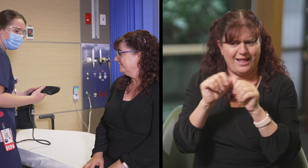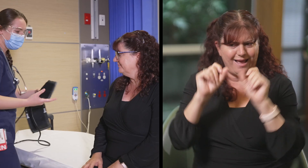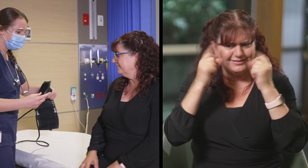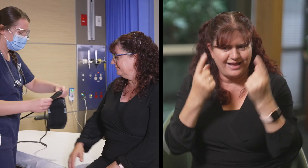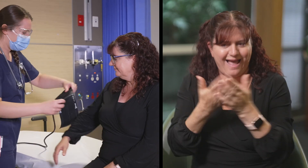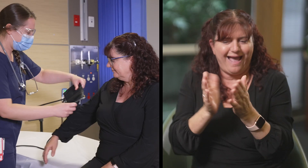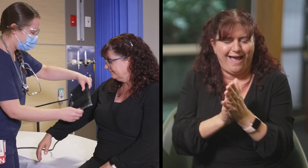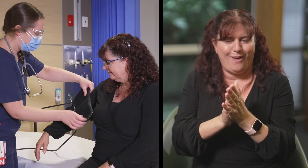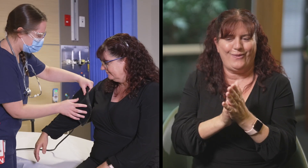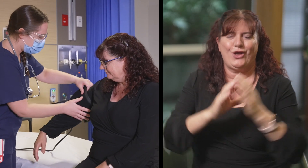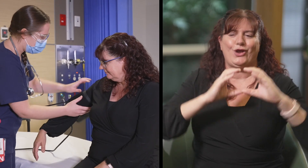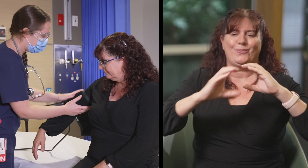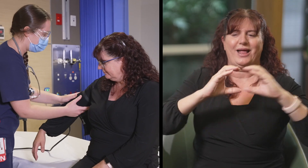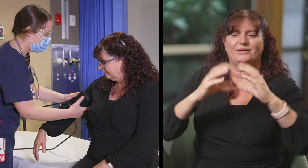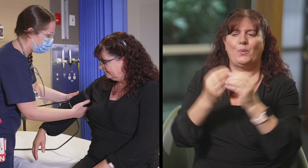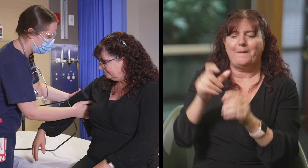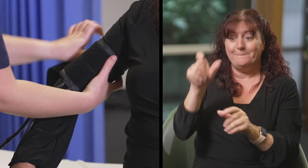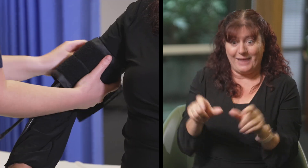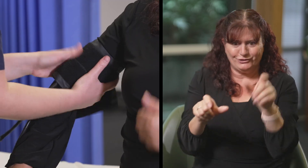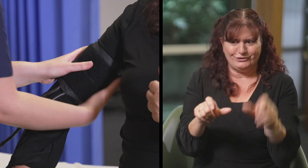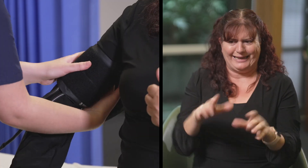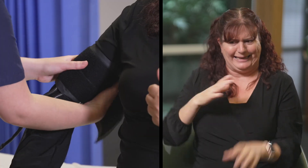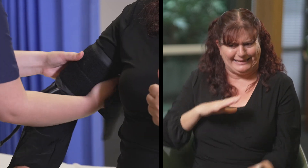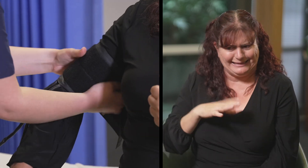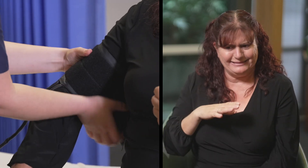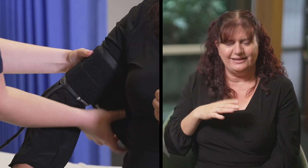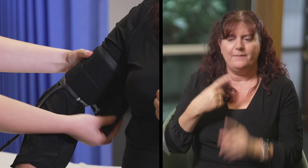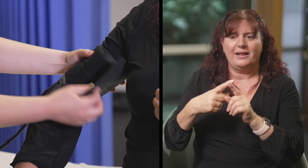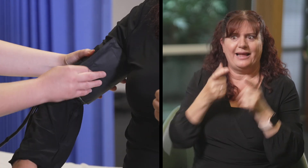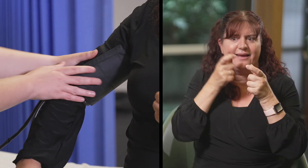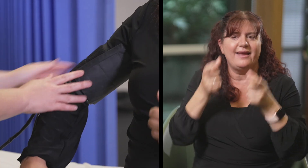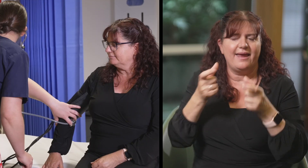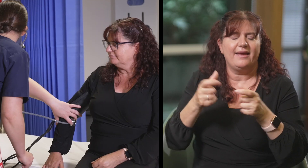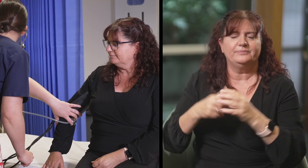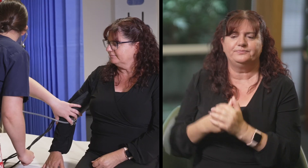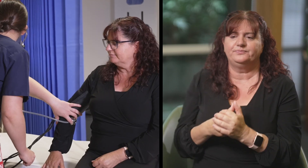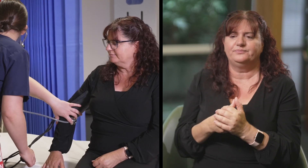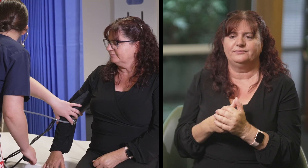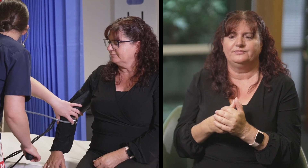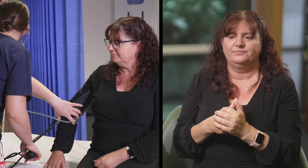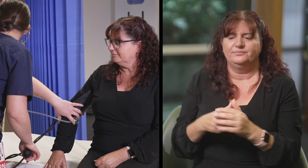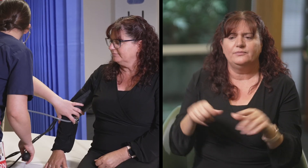This training helps provide healthcare staff with a better understanding around communication needs and providing patient care,